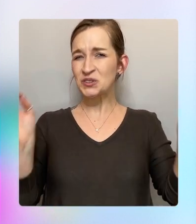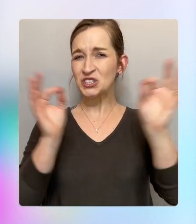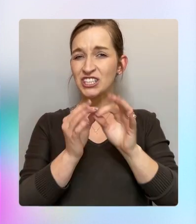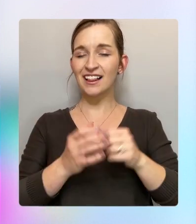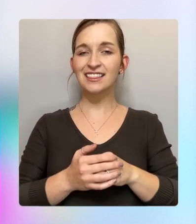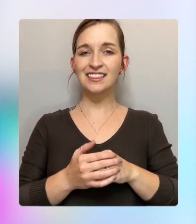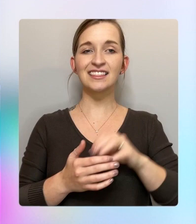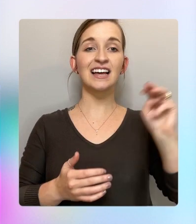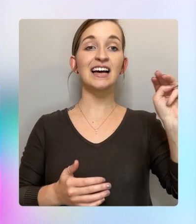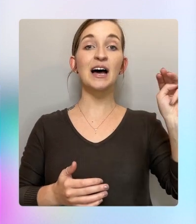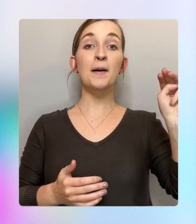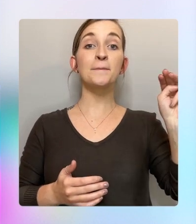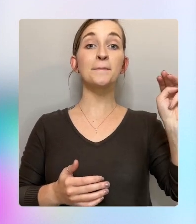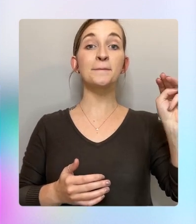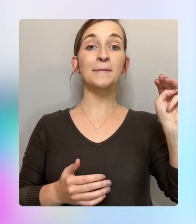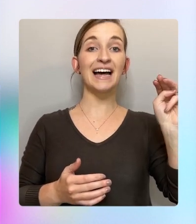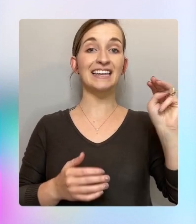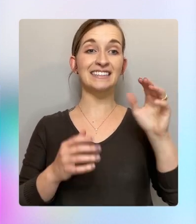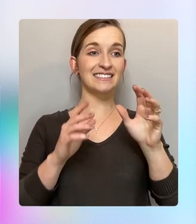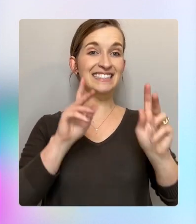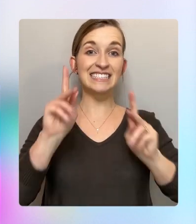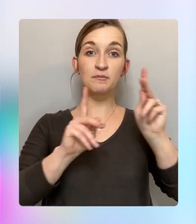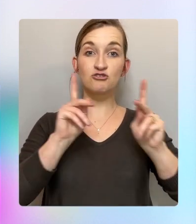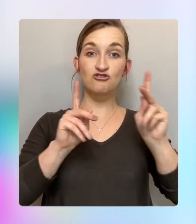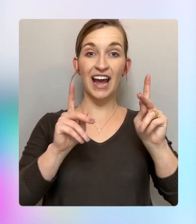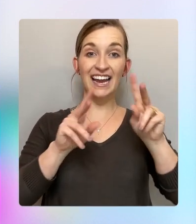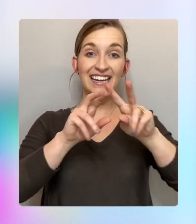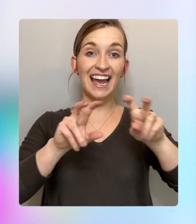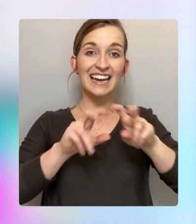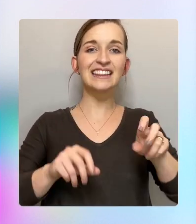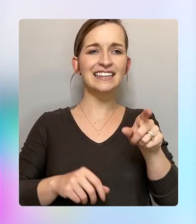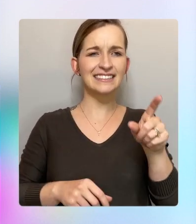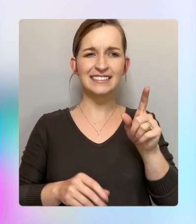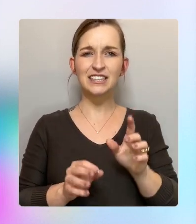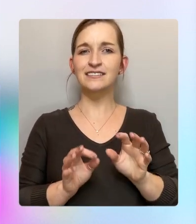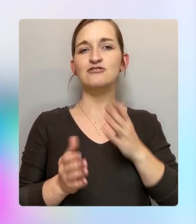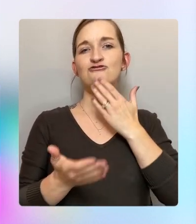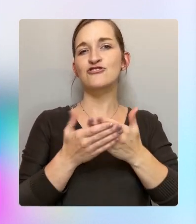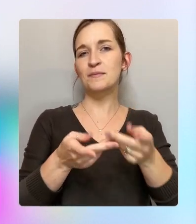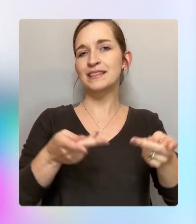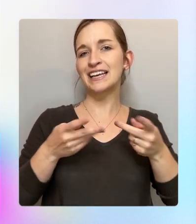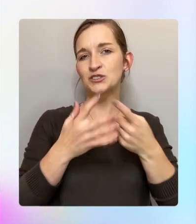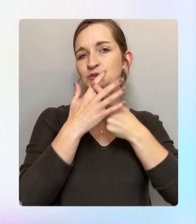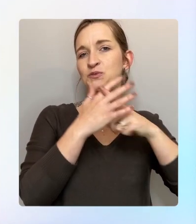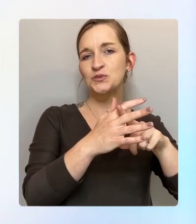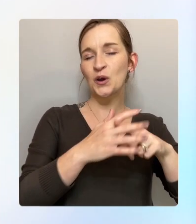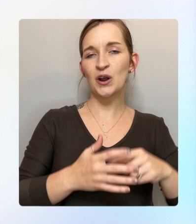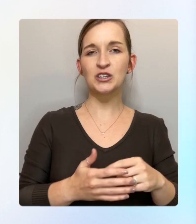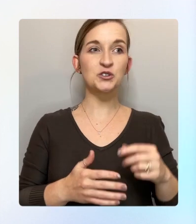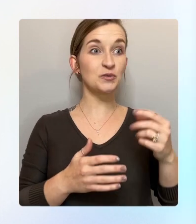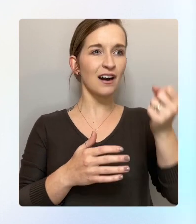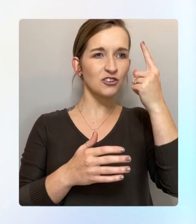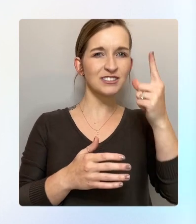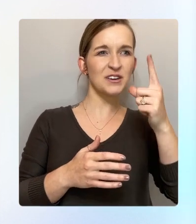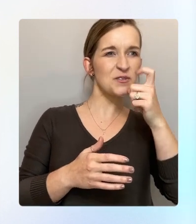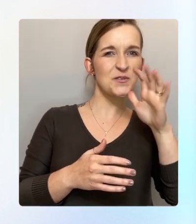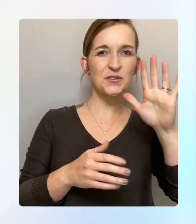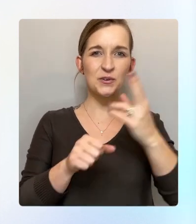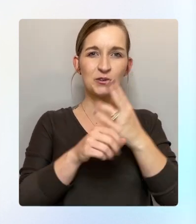is a great place to start as a way to understand who your users are and where they live. We use this data to help us pinpoint key markets